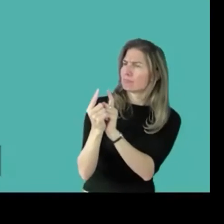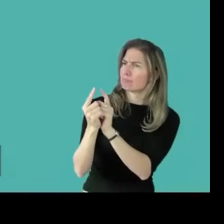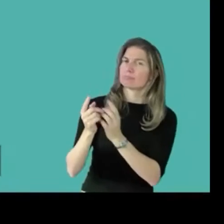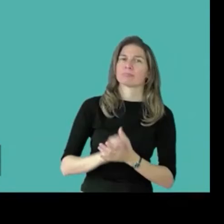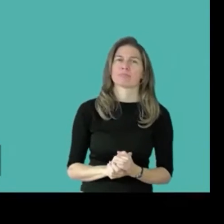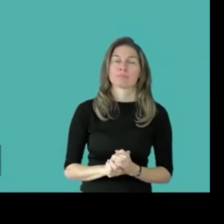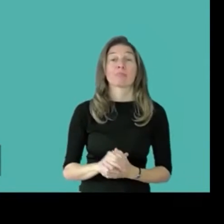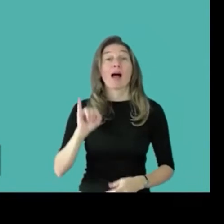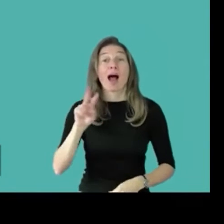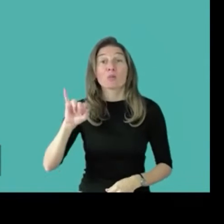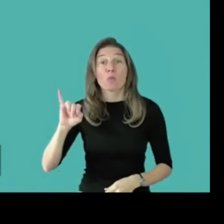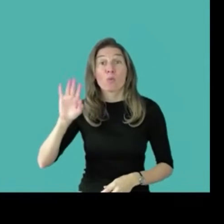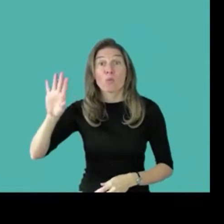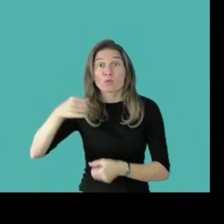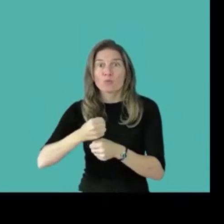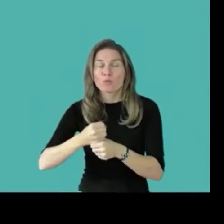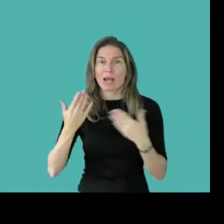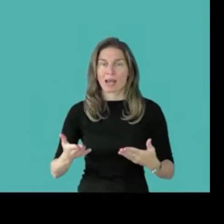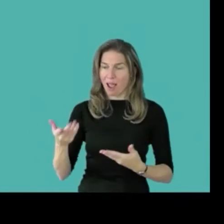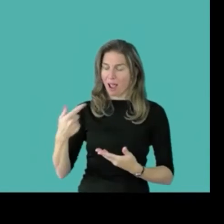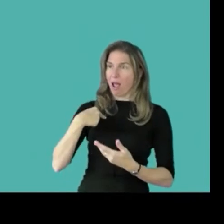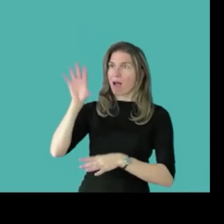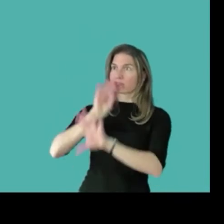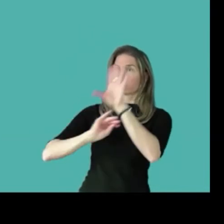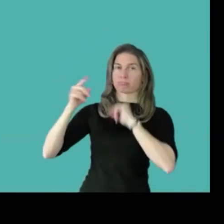By what i2i is doing, I'm feeling much more confident